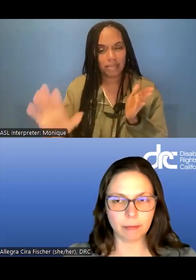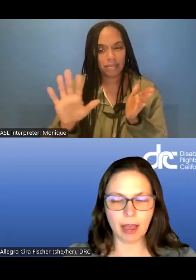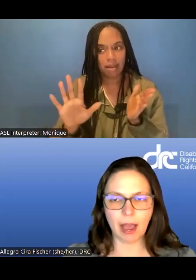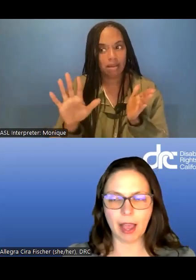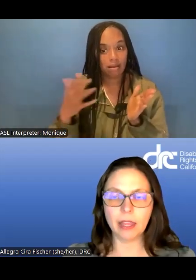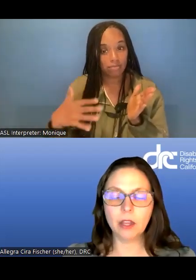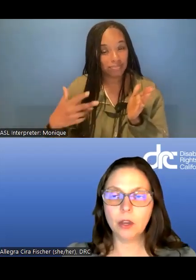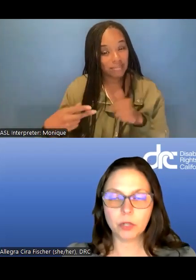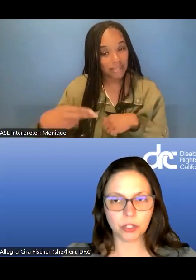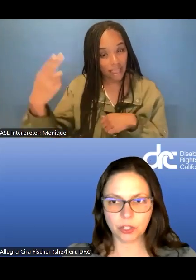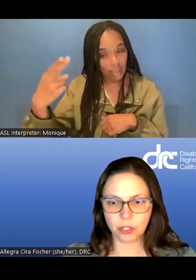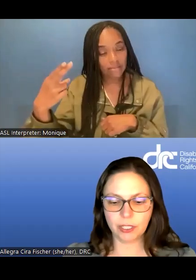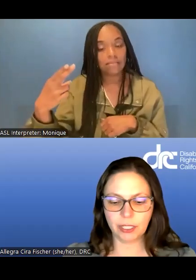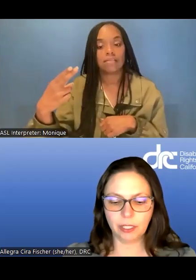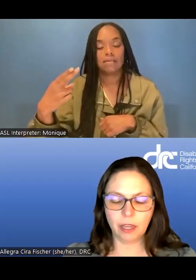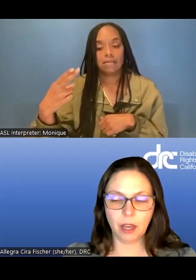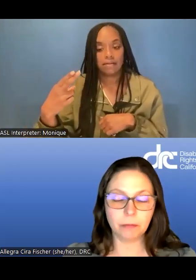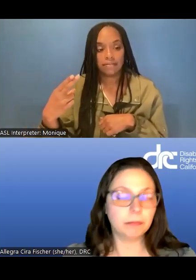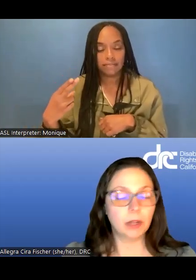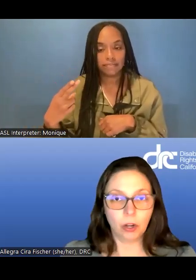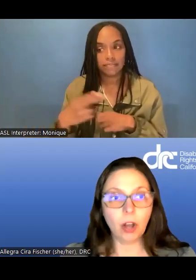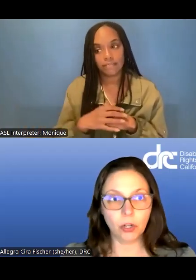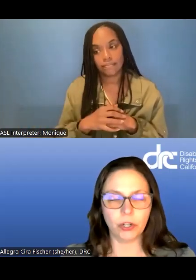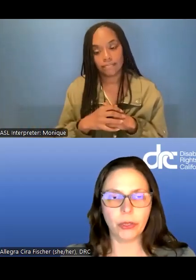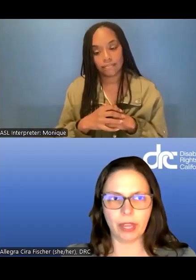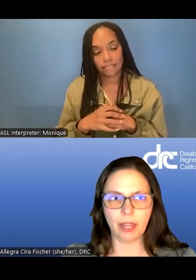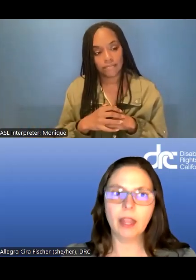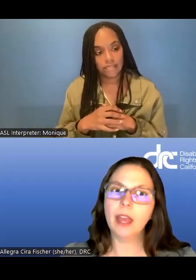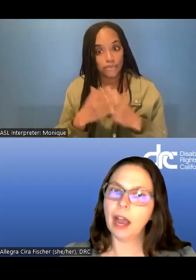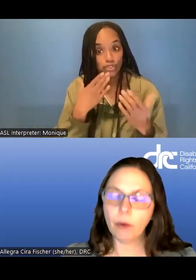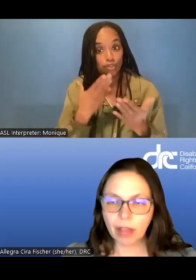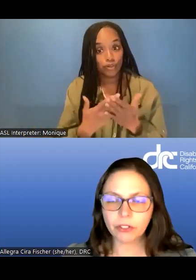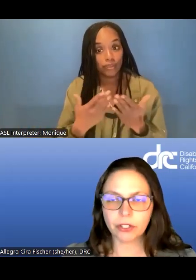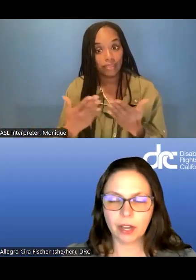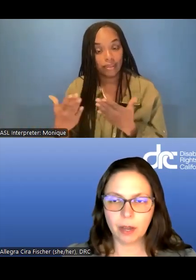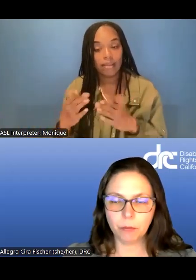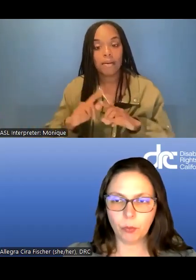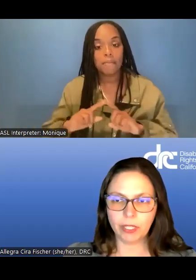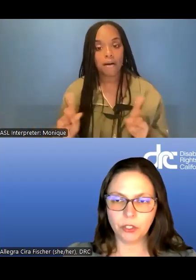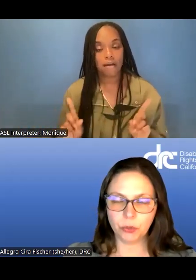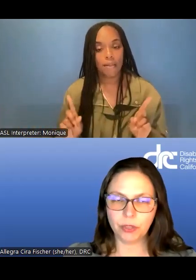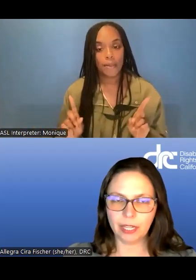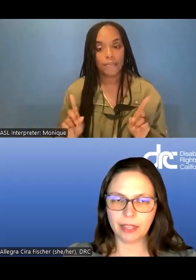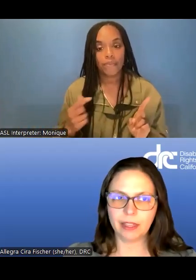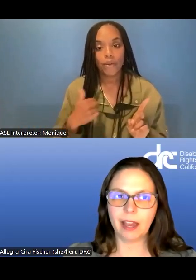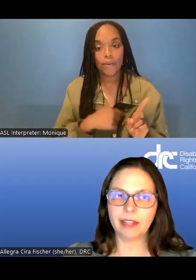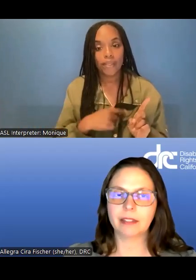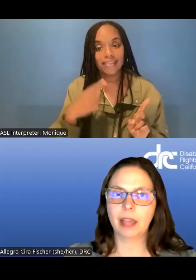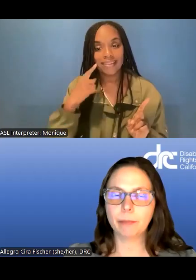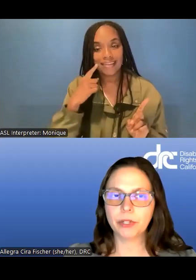high, which is certainly, a good thing. However, we do think that that is tempered